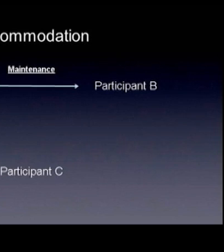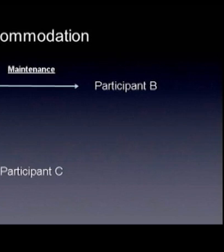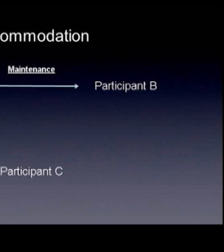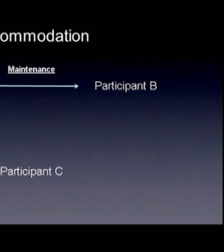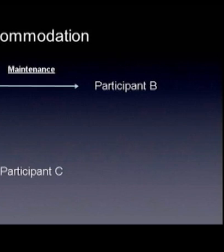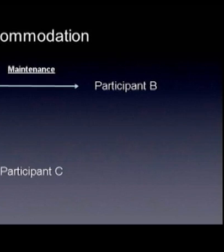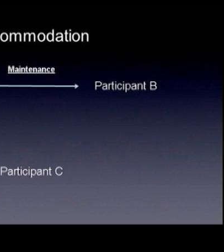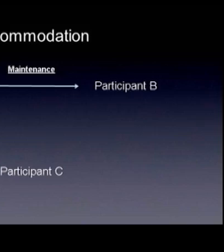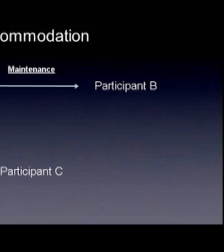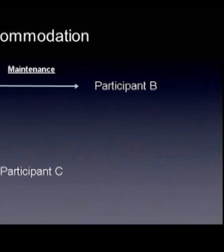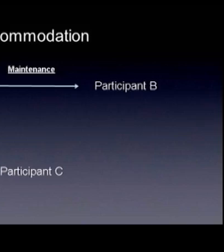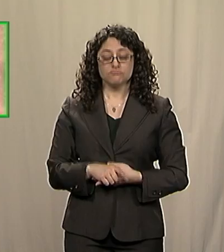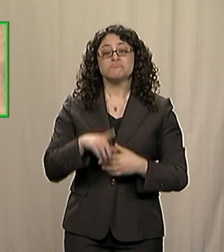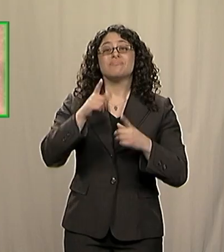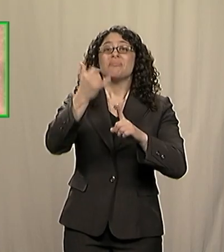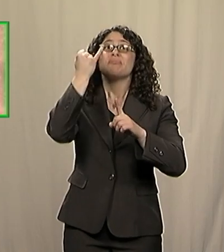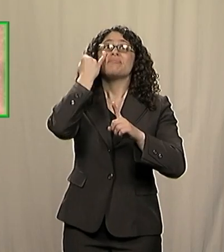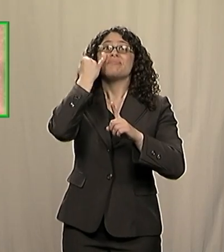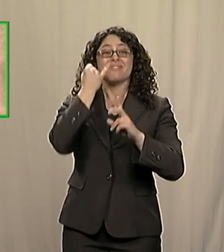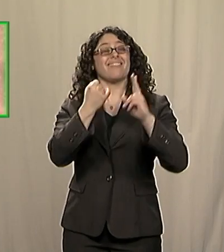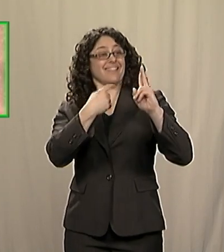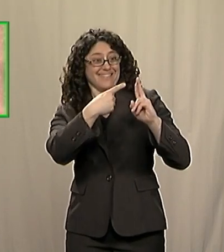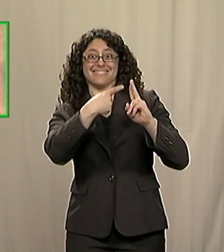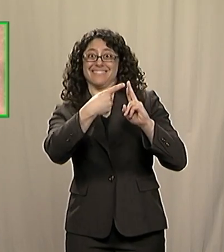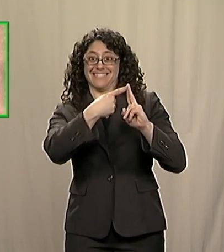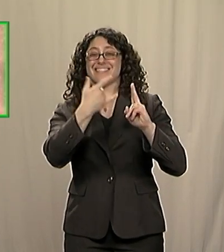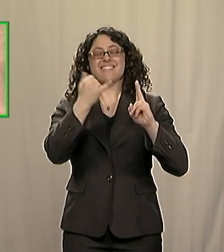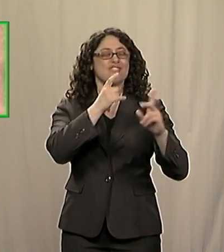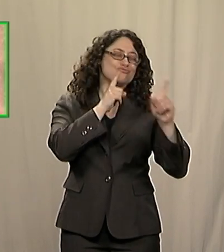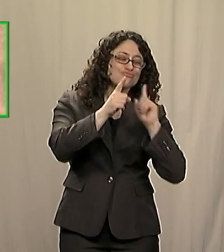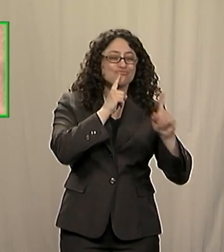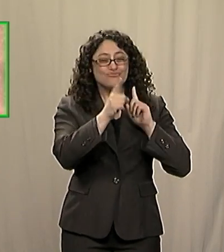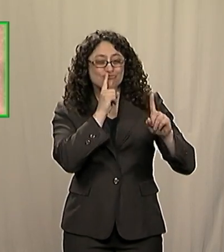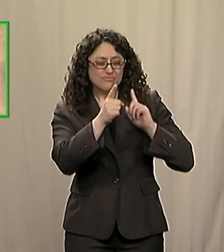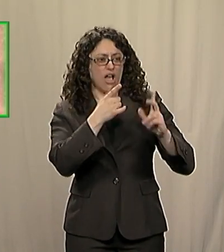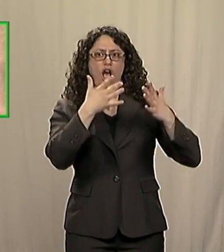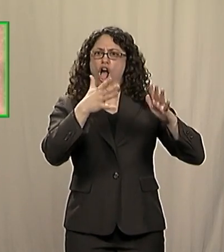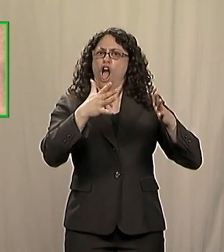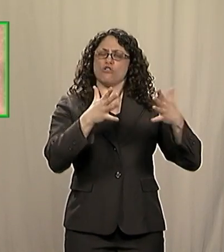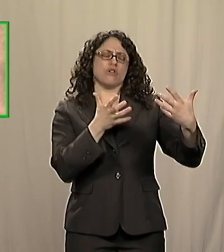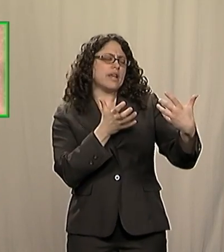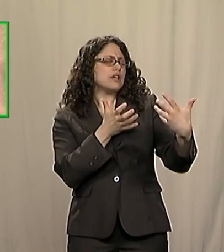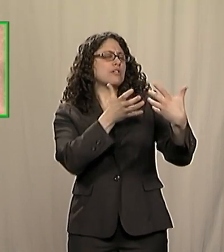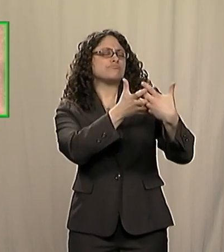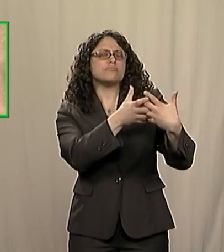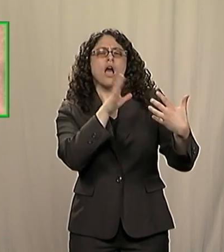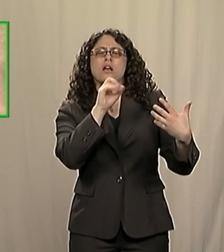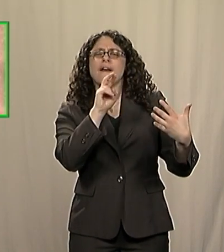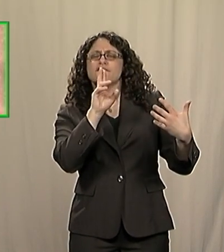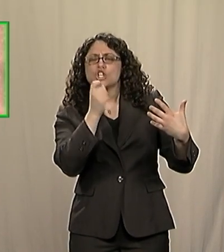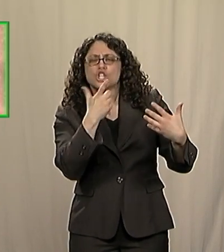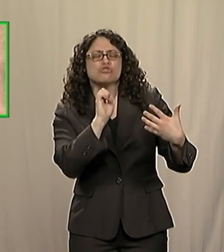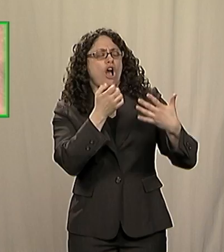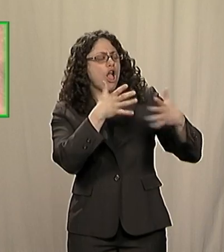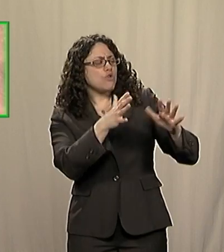What happens when a third person comes into the interaction? So these two people have converged to a certain appropriate level, are maintaining